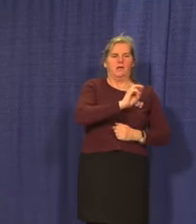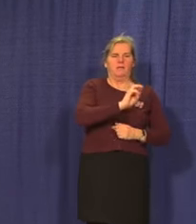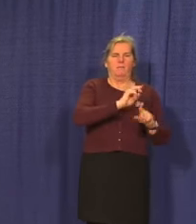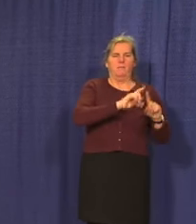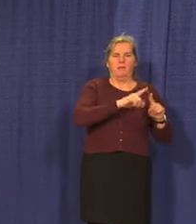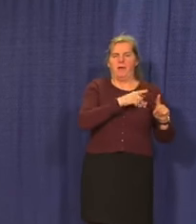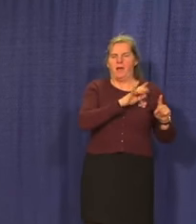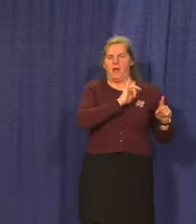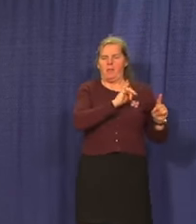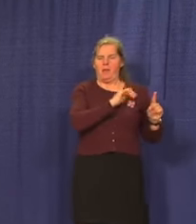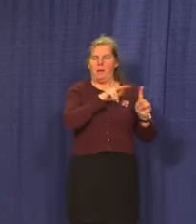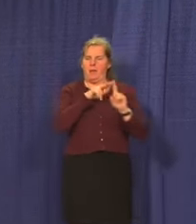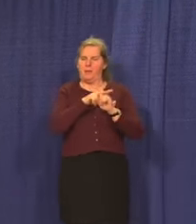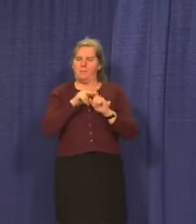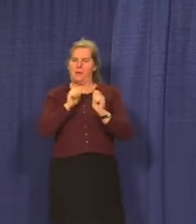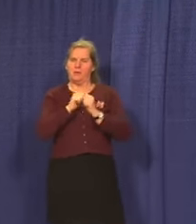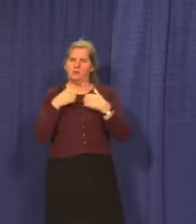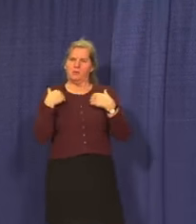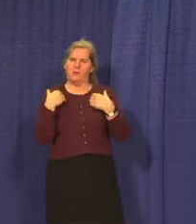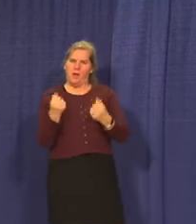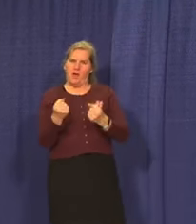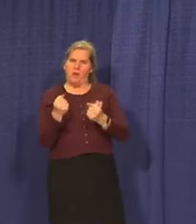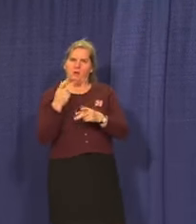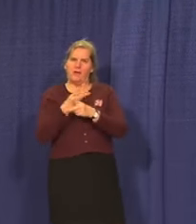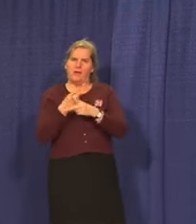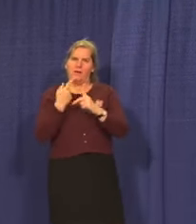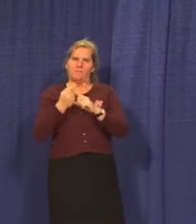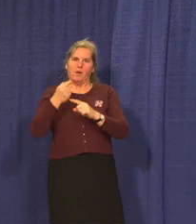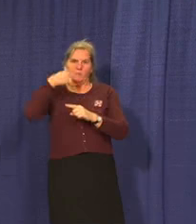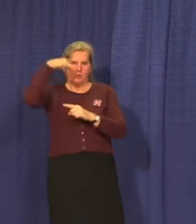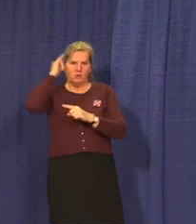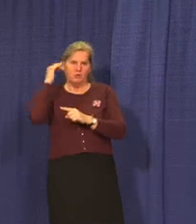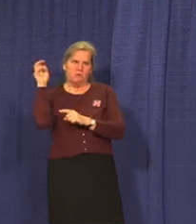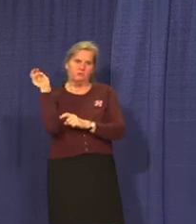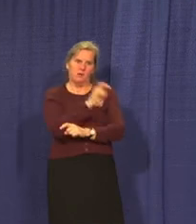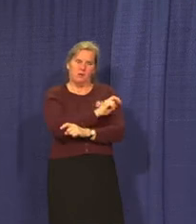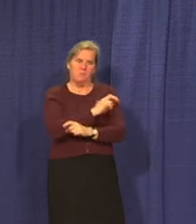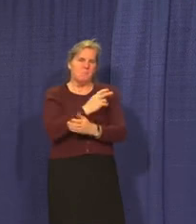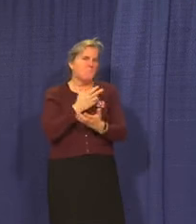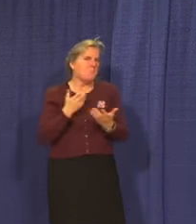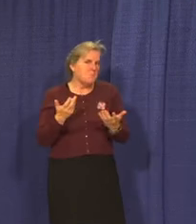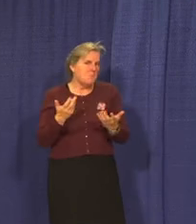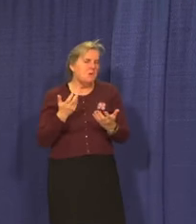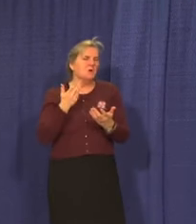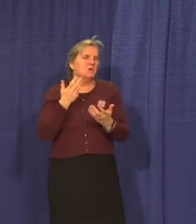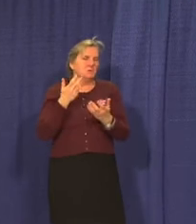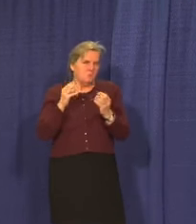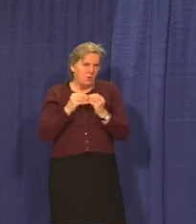YUKONERS TRAVELLING DOWN THERE, IT IS DEFINITELY AN ONGOING CONVERSATION AND WE WILL BE